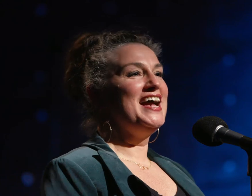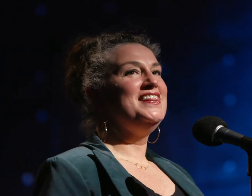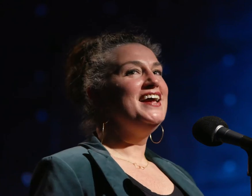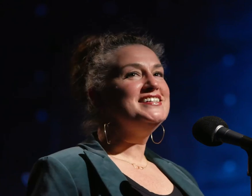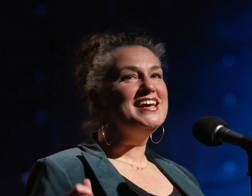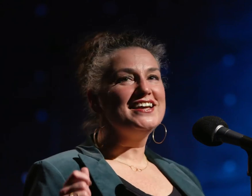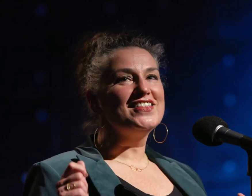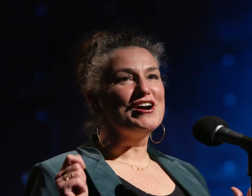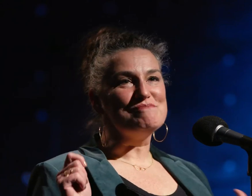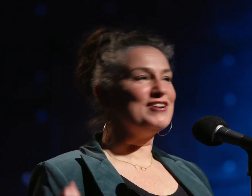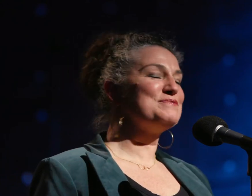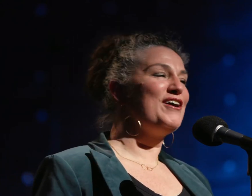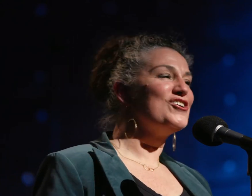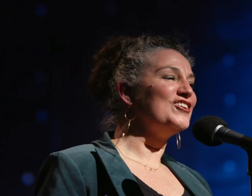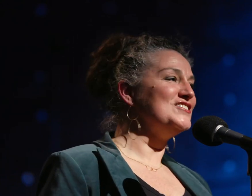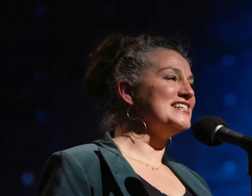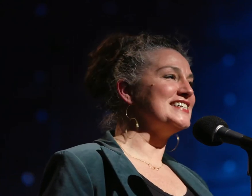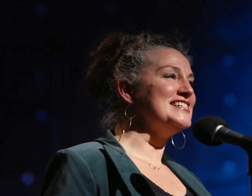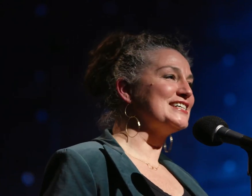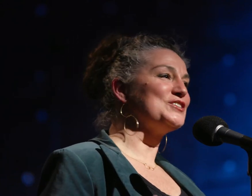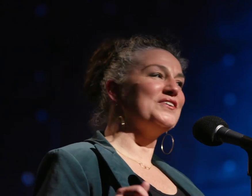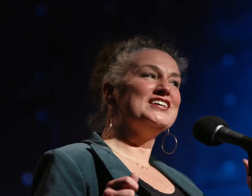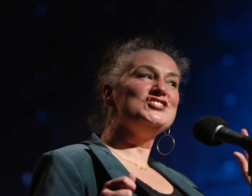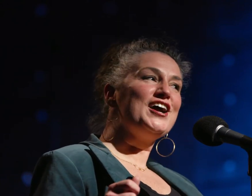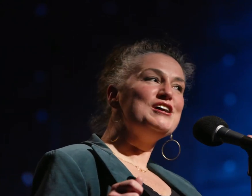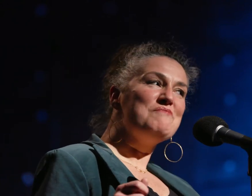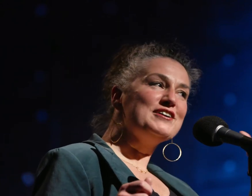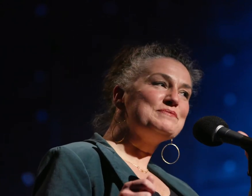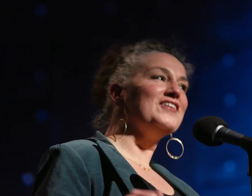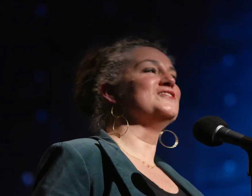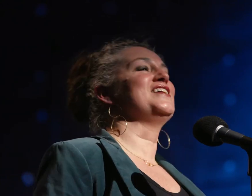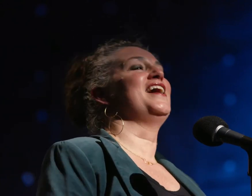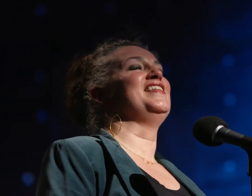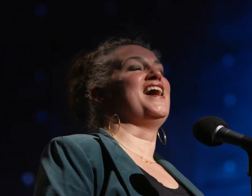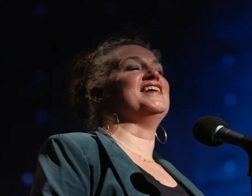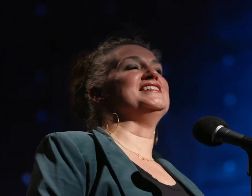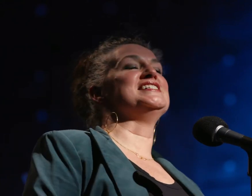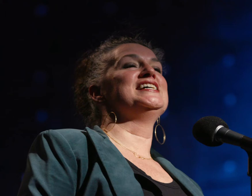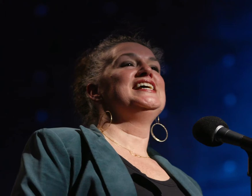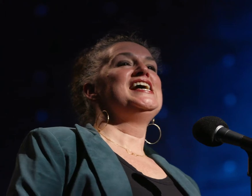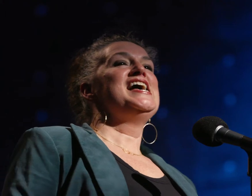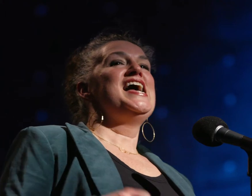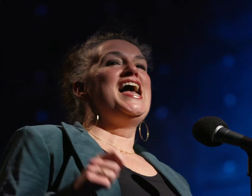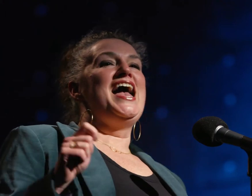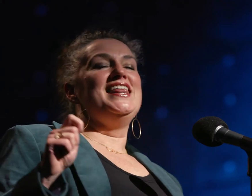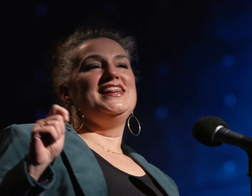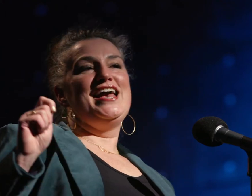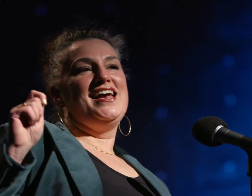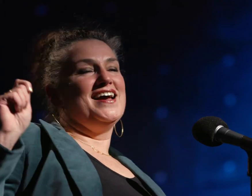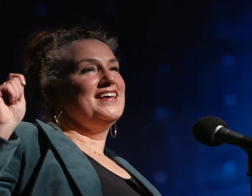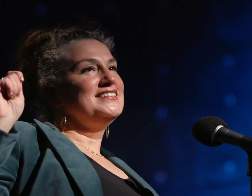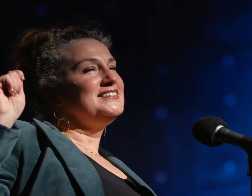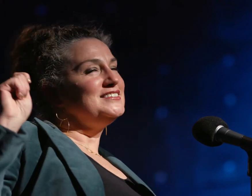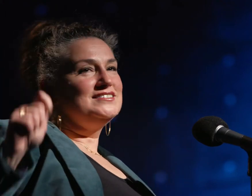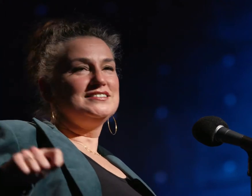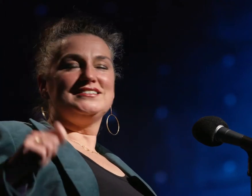and they take their marshmallow roasting sticks with the giant marshmallows on the end,